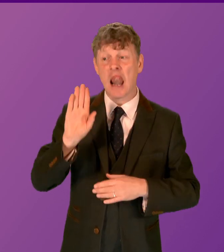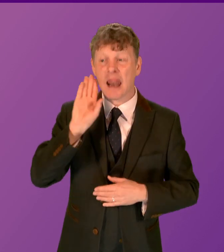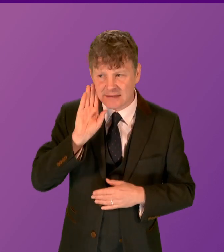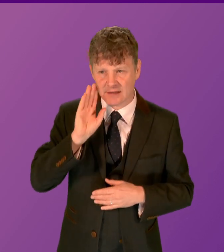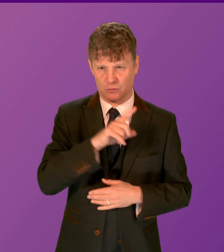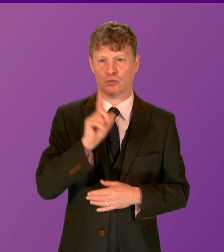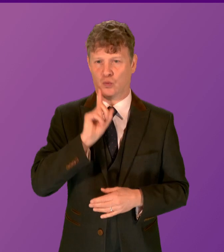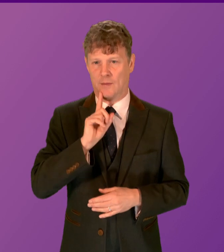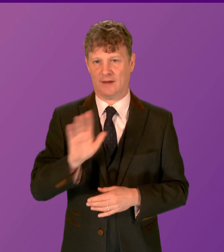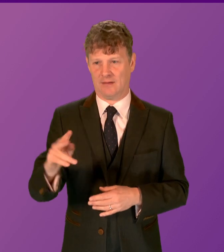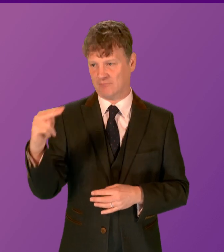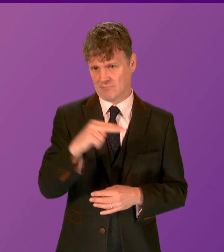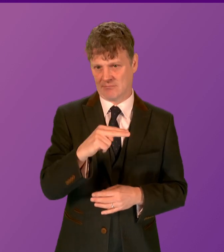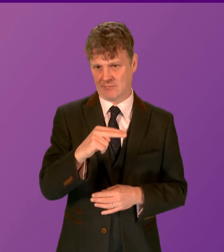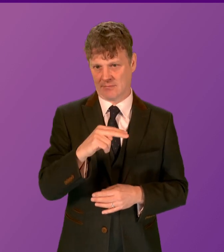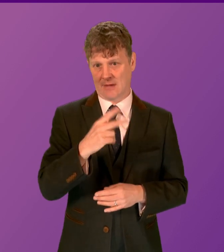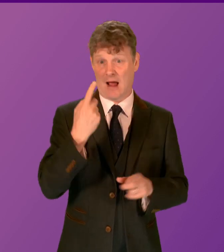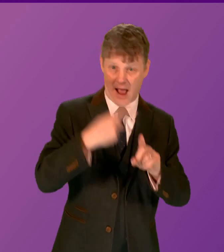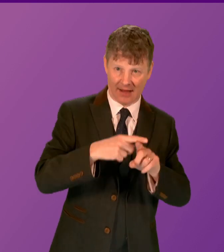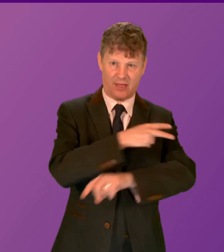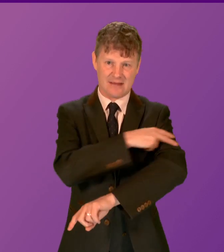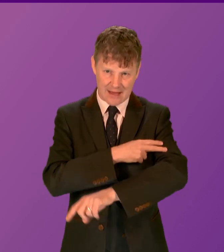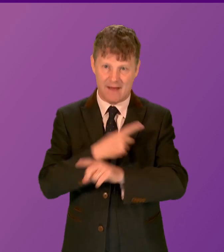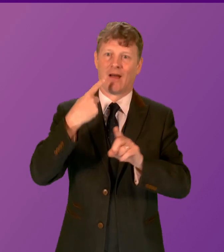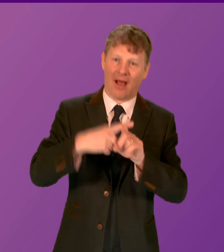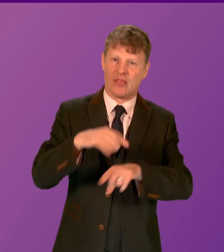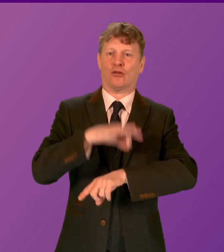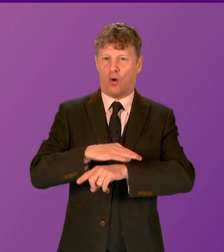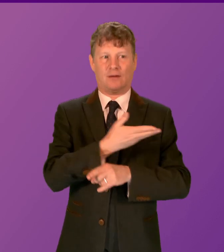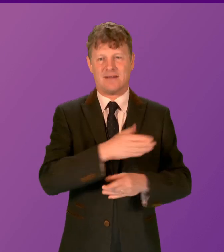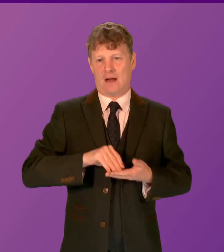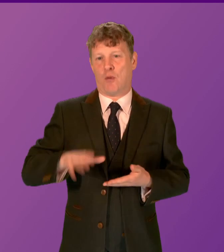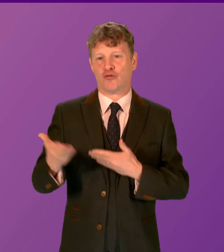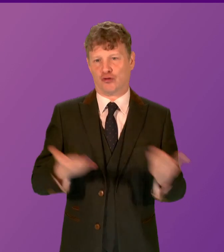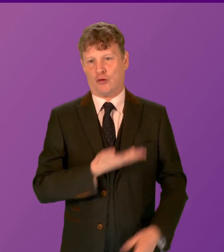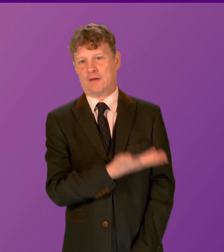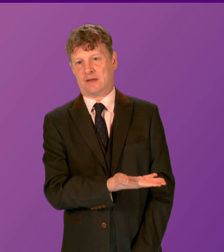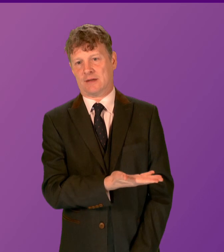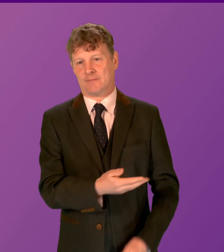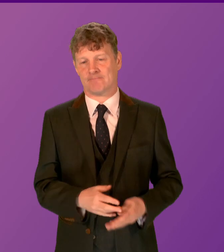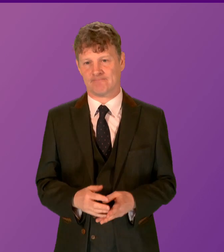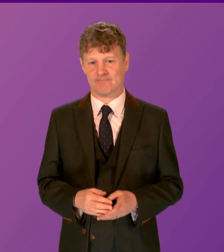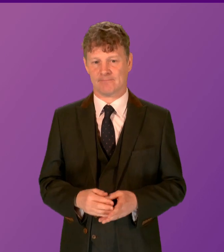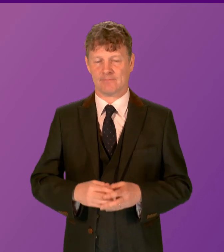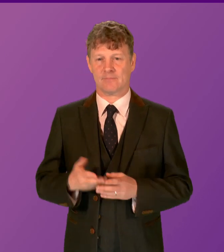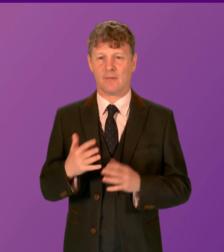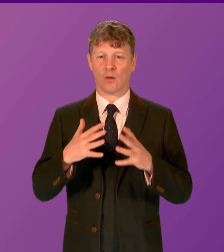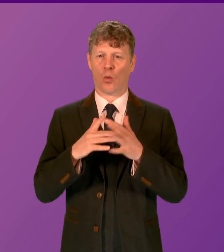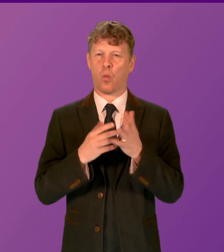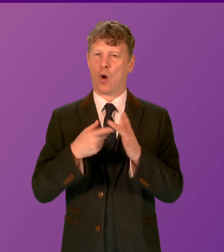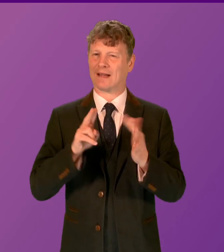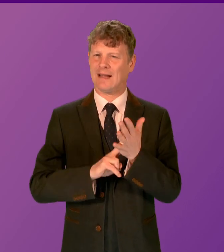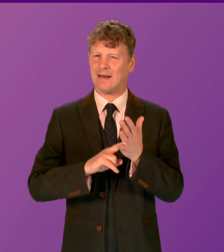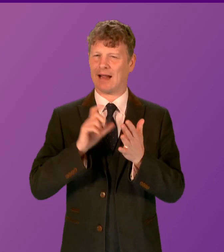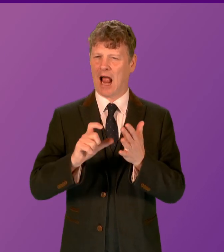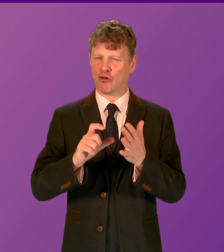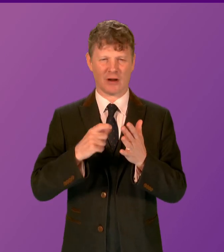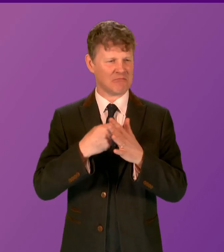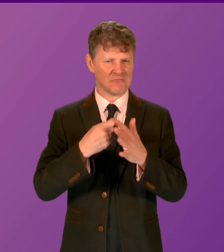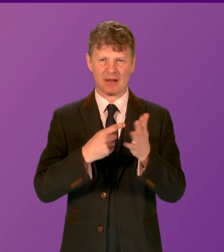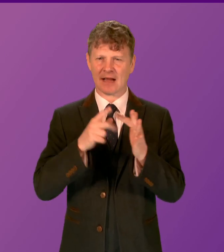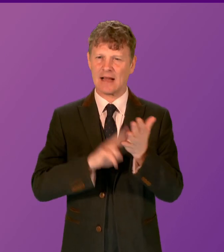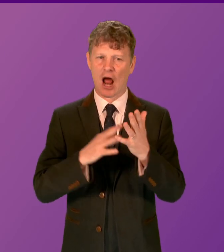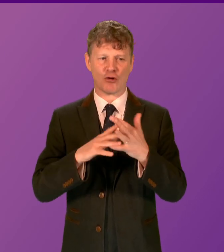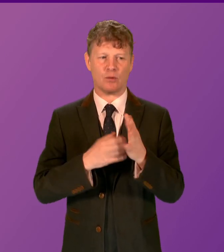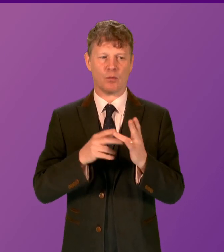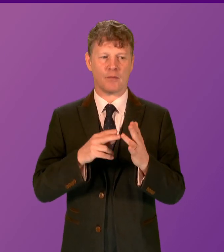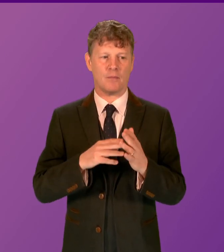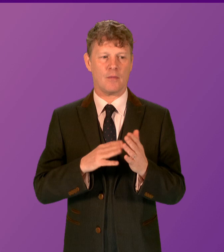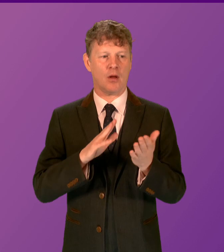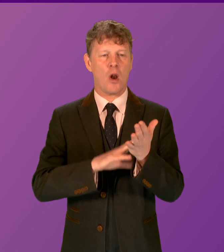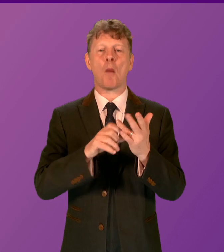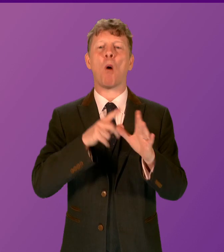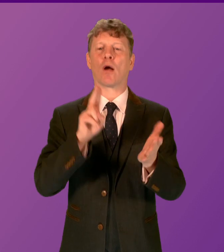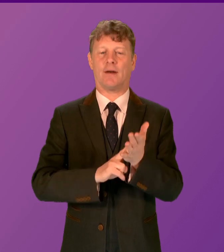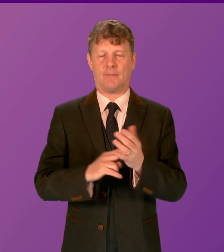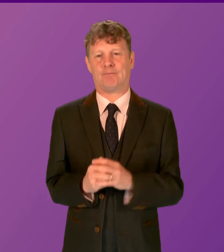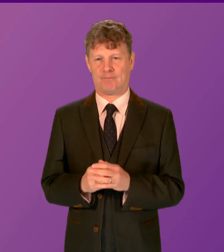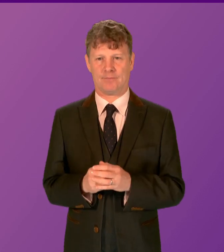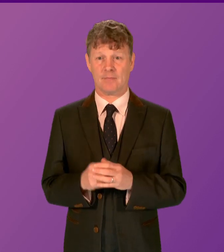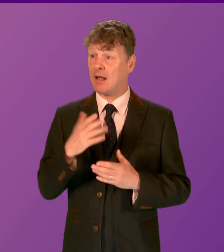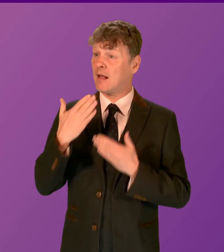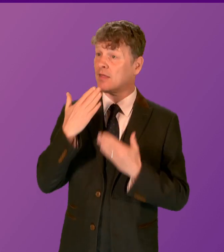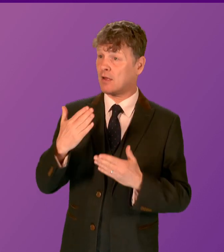women, clinicians and staff at abortion services and that he would also do well to do so.